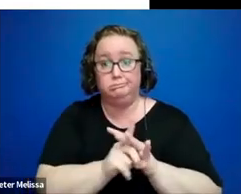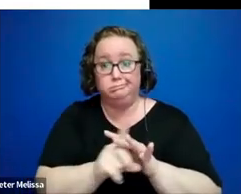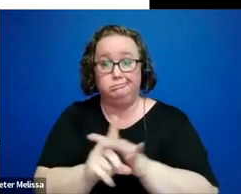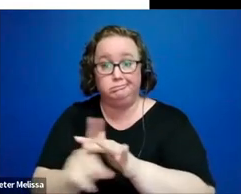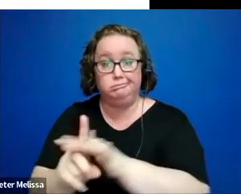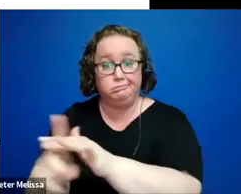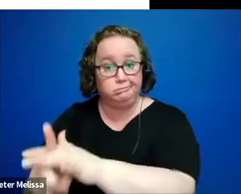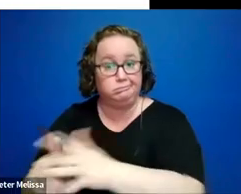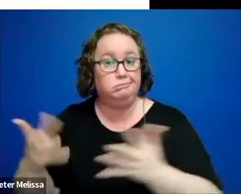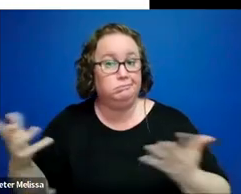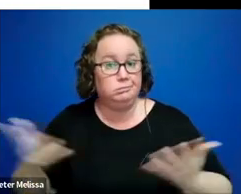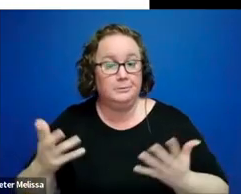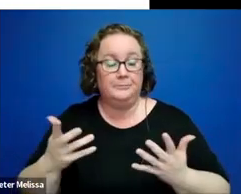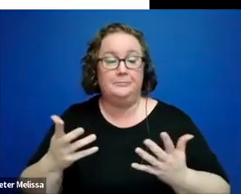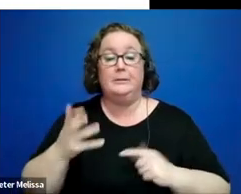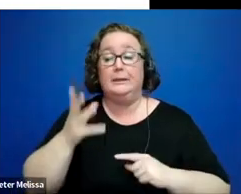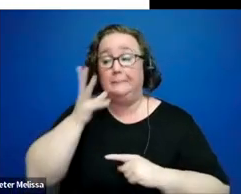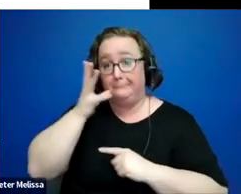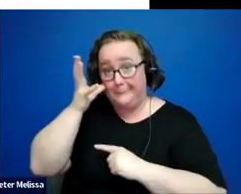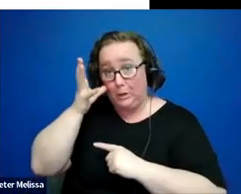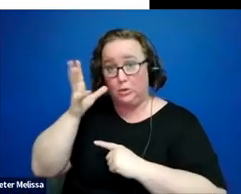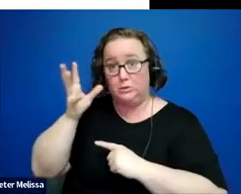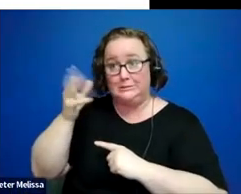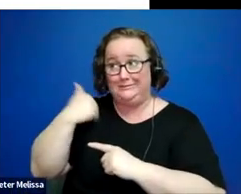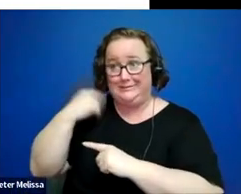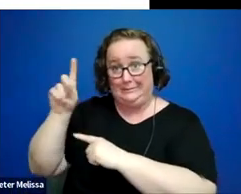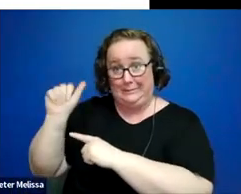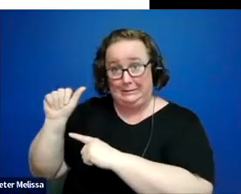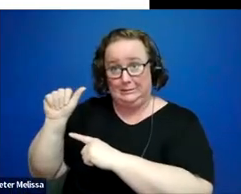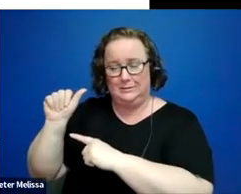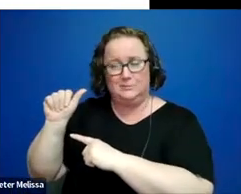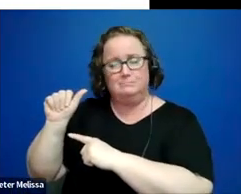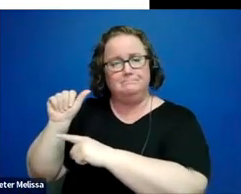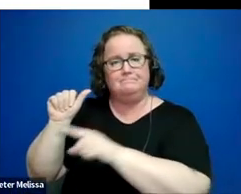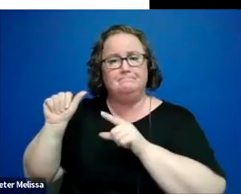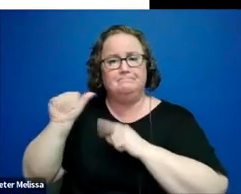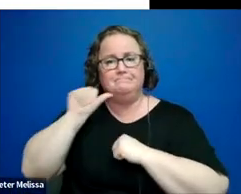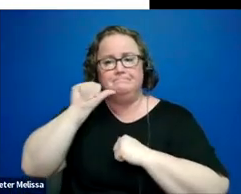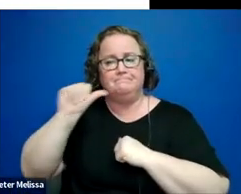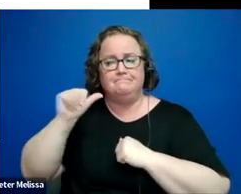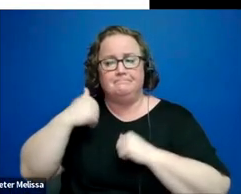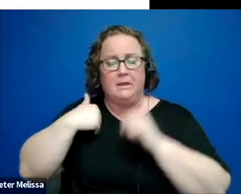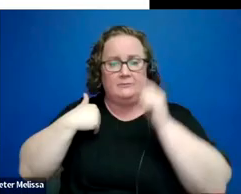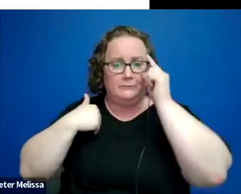disabled parents don't really have a policy home.